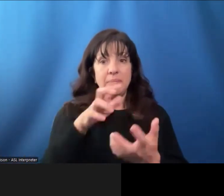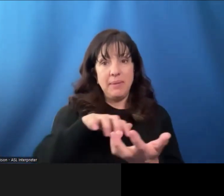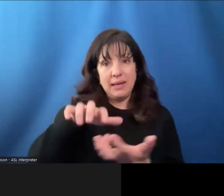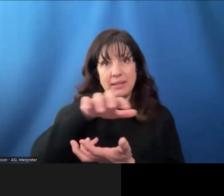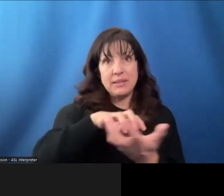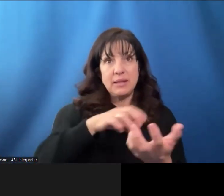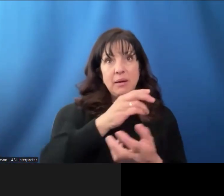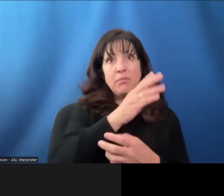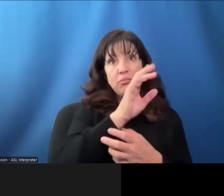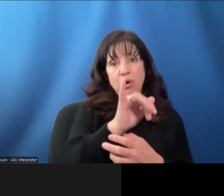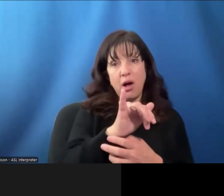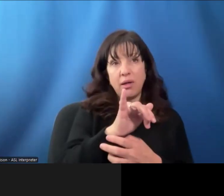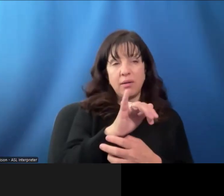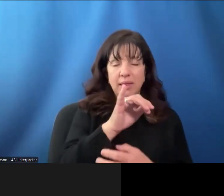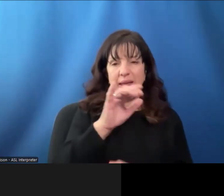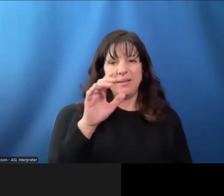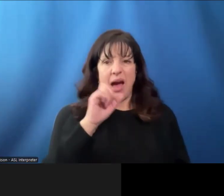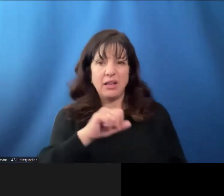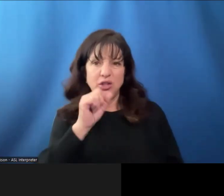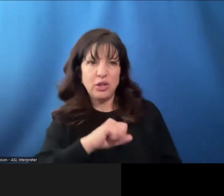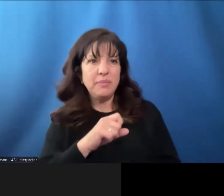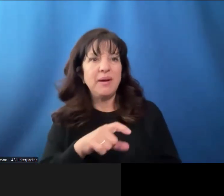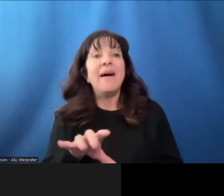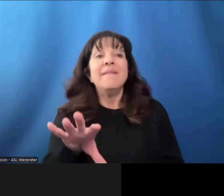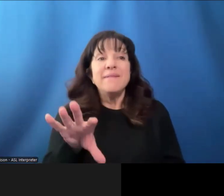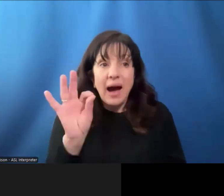so I would start like finding food songs and seeing if he has